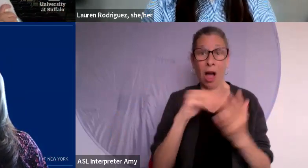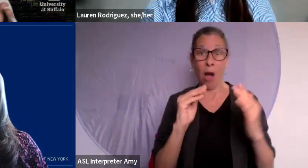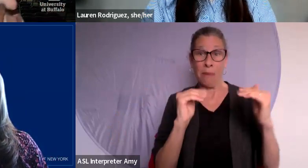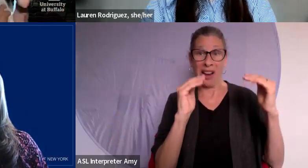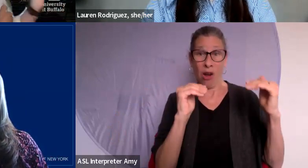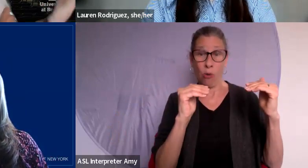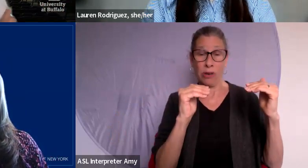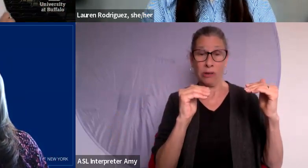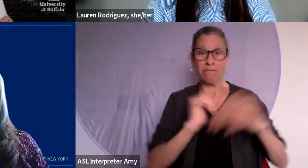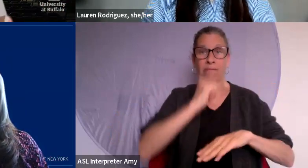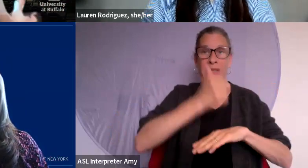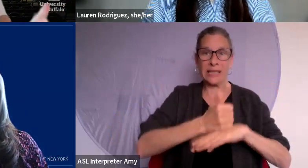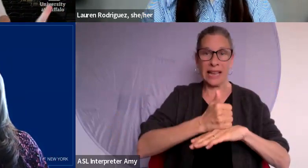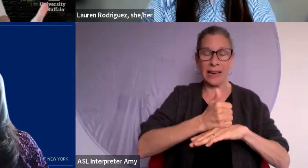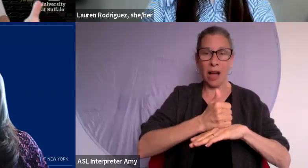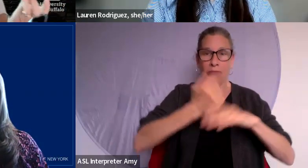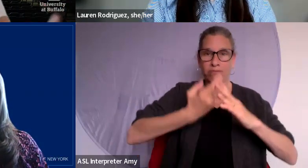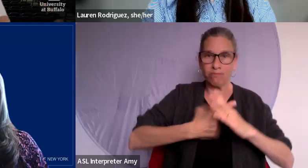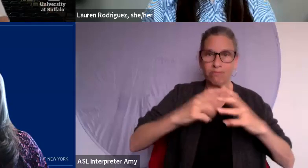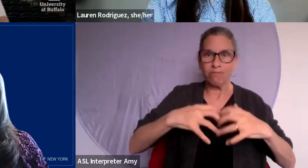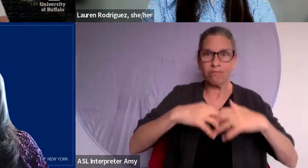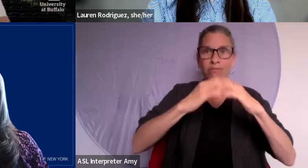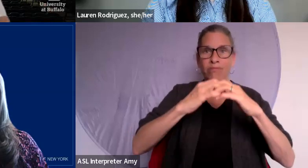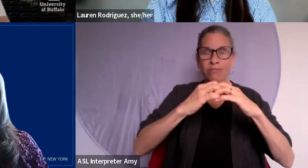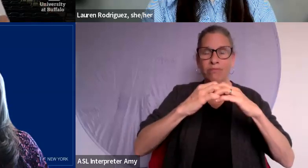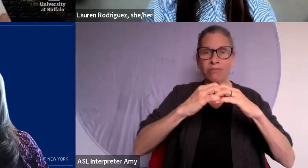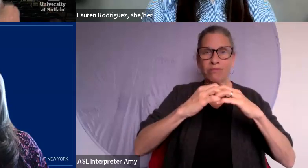we have this initial lift done that we will operationalize this